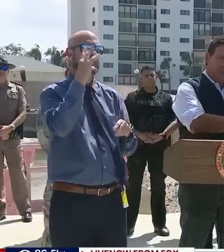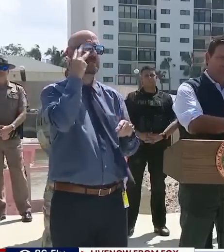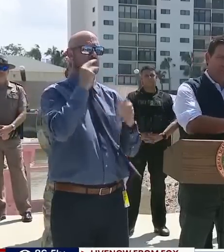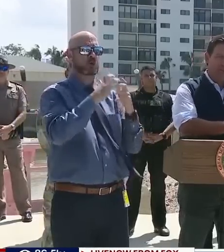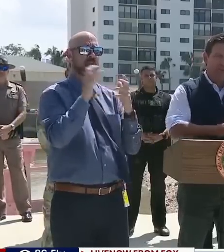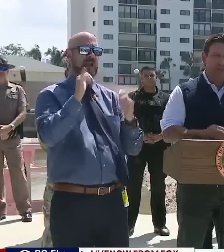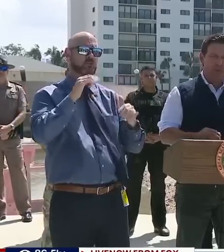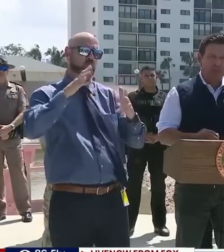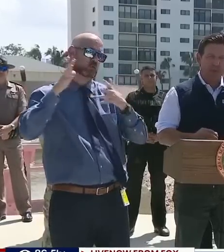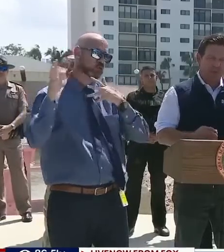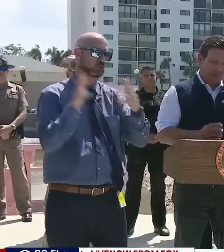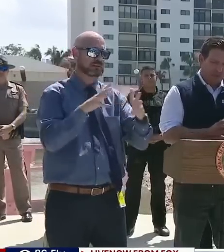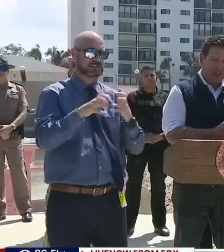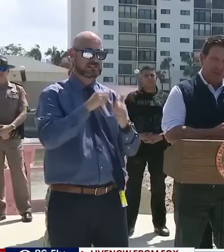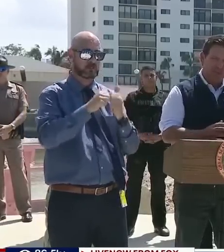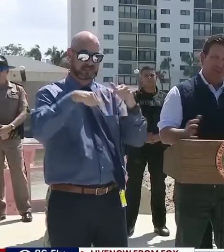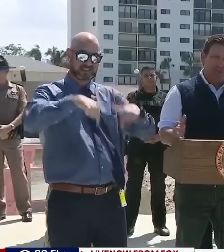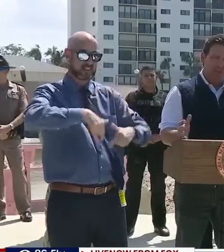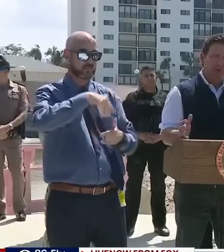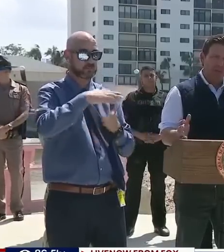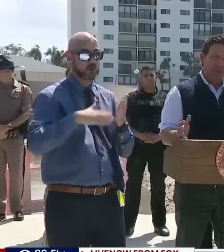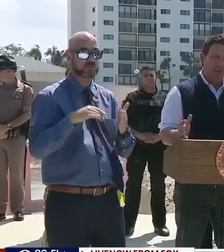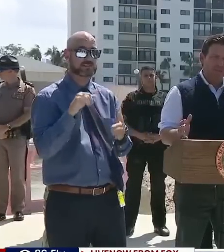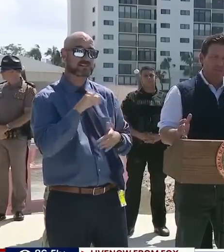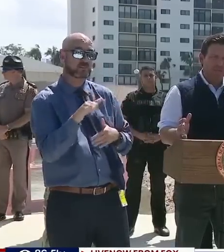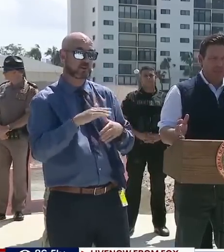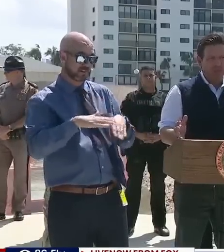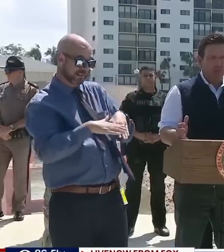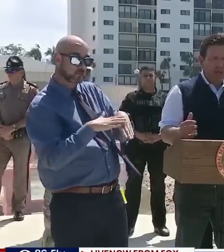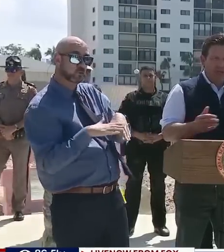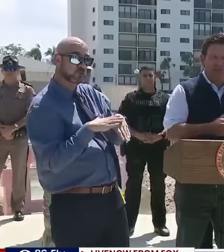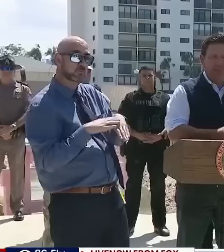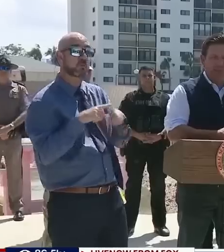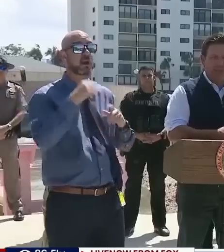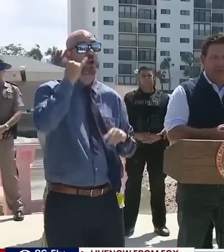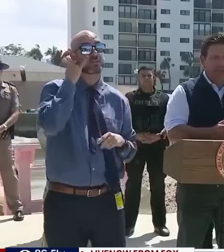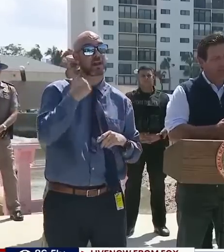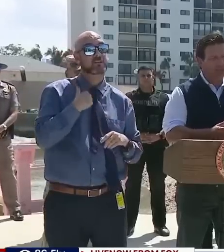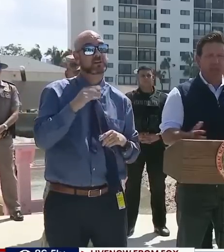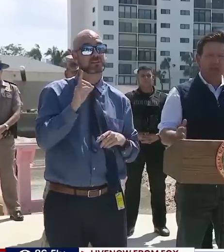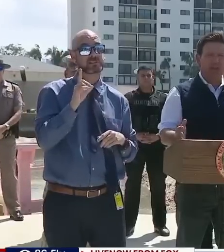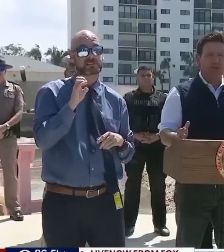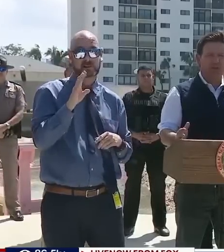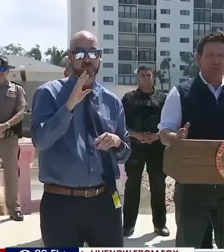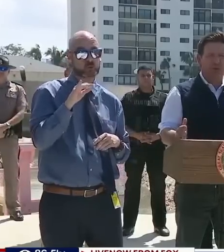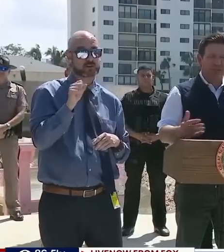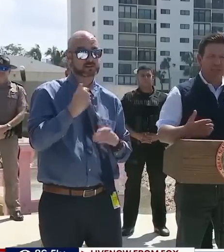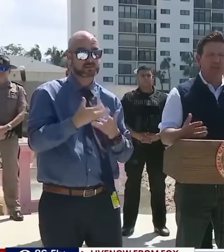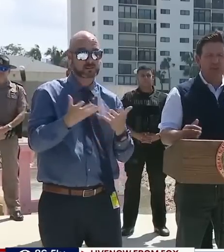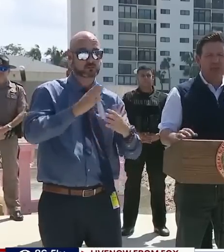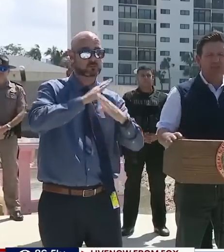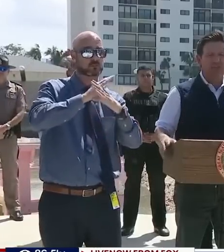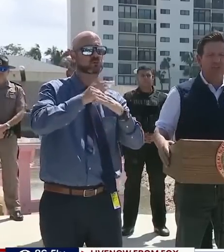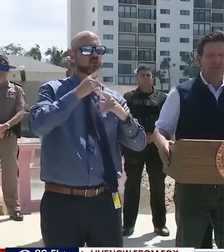I don't know as much about here because I don't think we suffered as much wind damage in this part of the state as we did in the Big